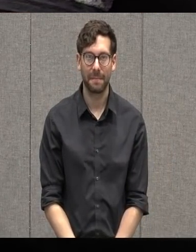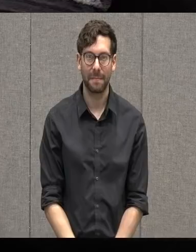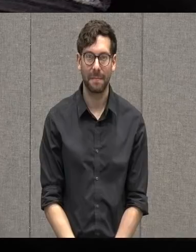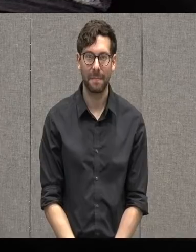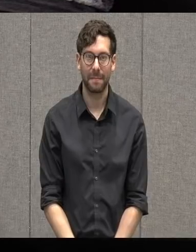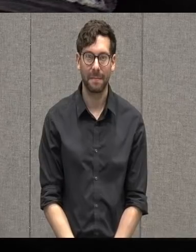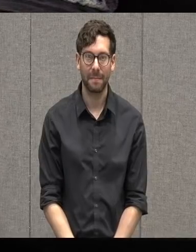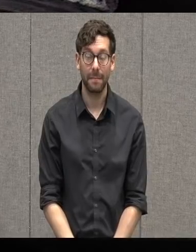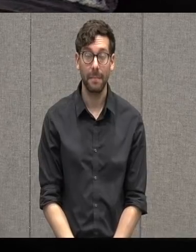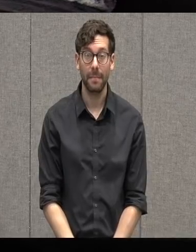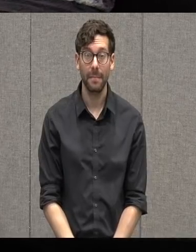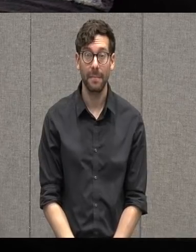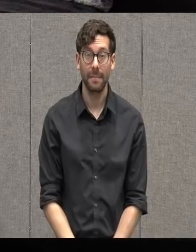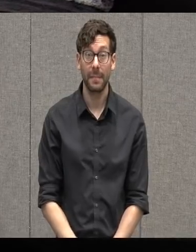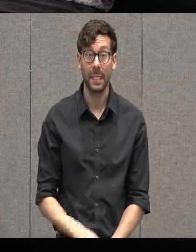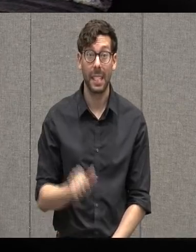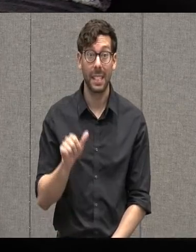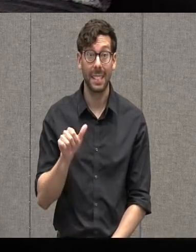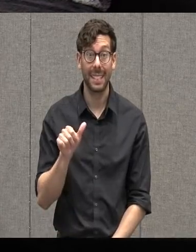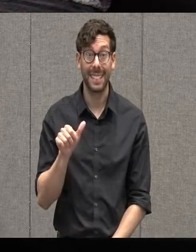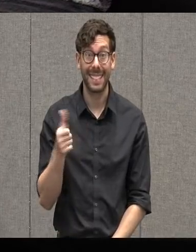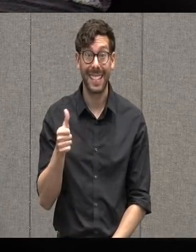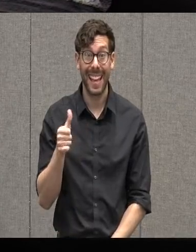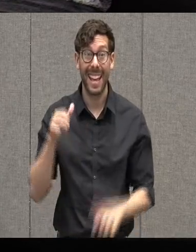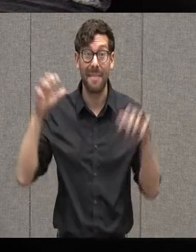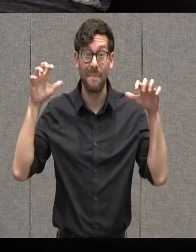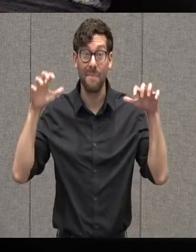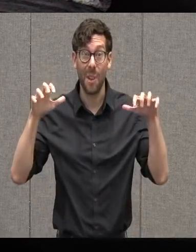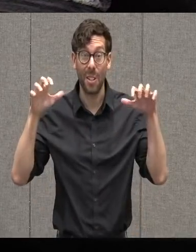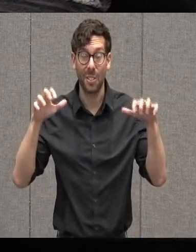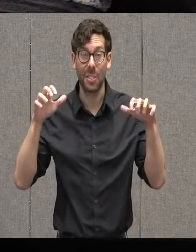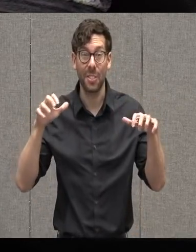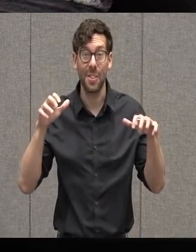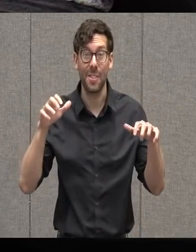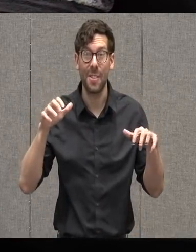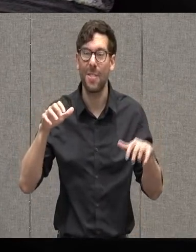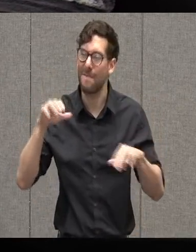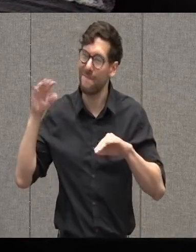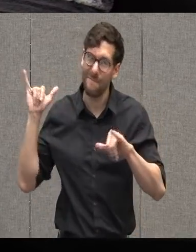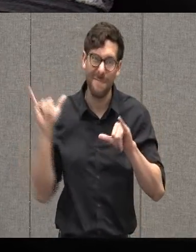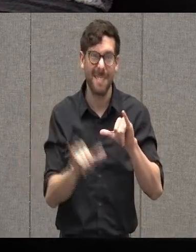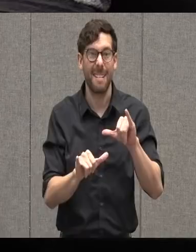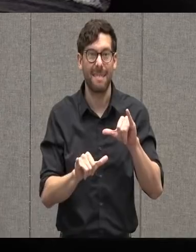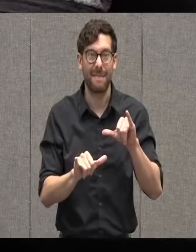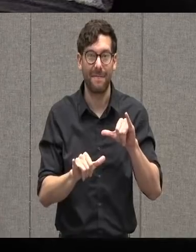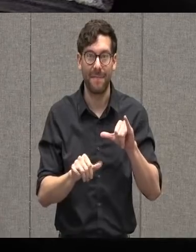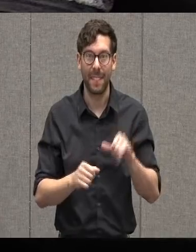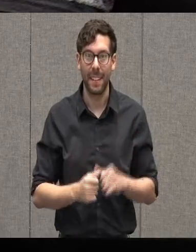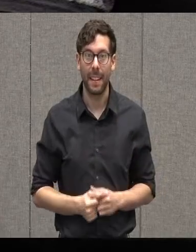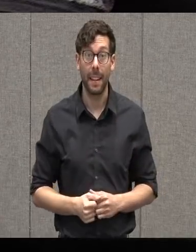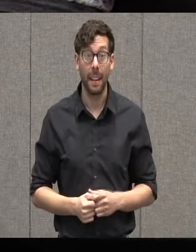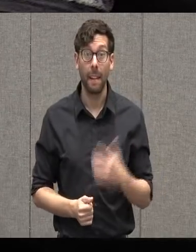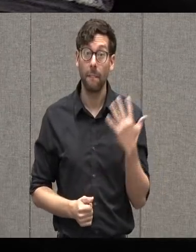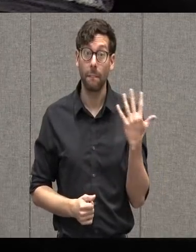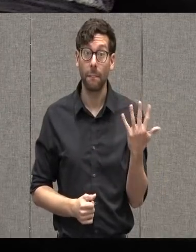10 monsters won't budge. Five wave good-bye.